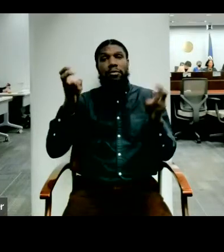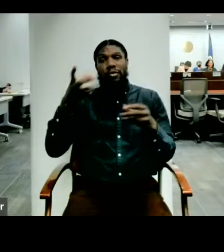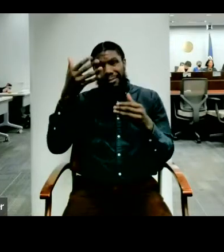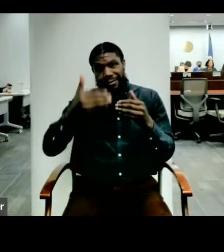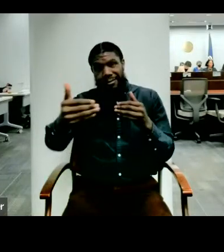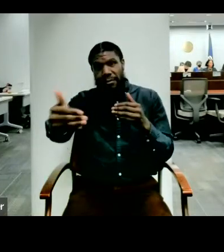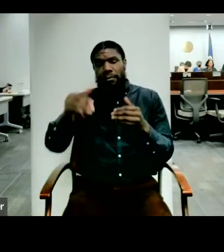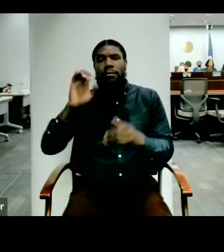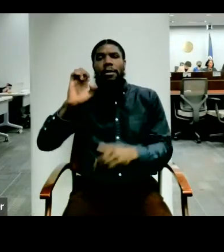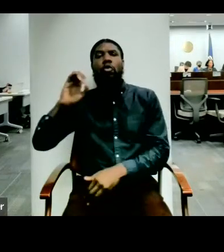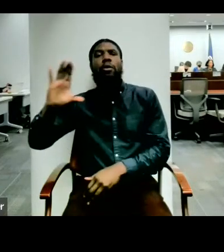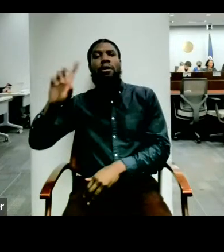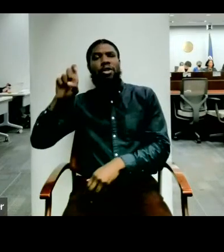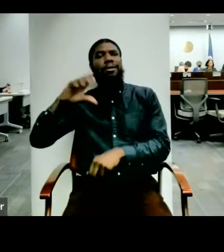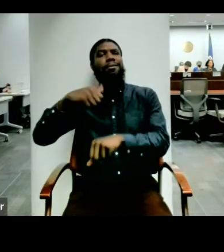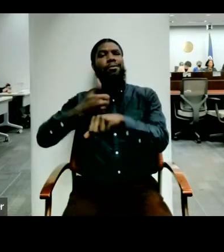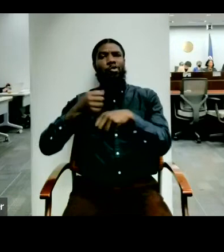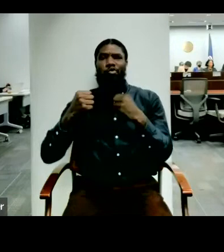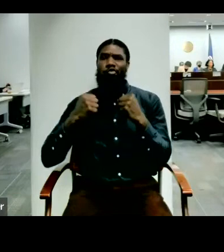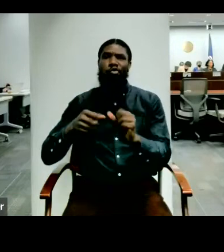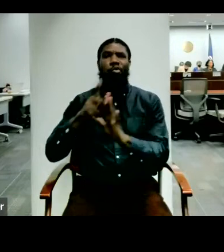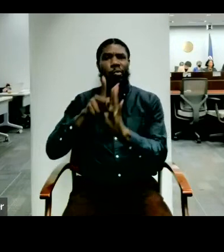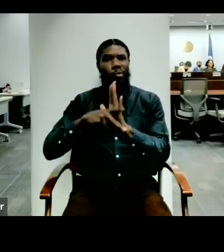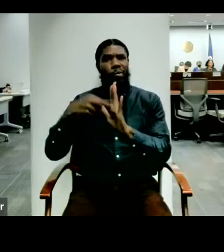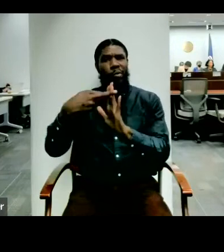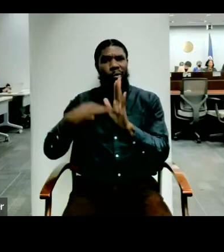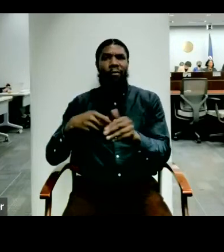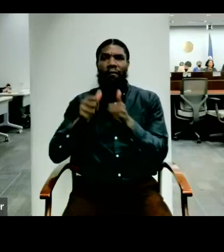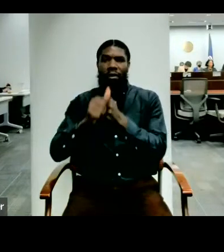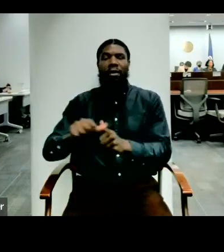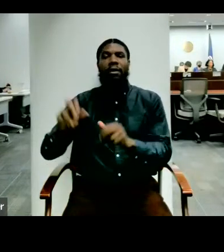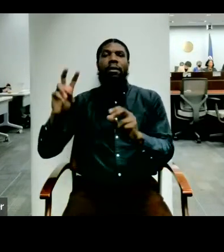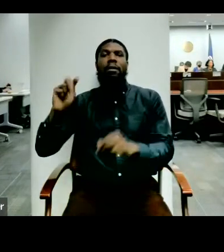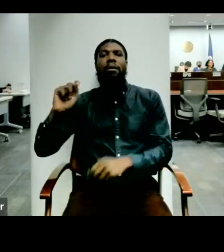strong principles under both Title VII and religious freedom restoration Act